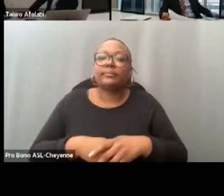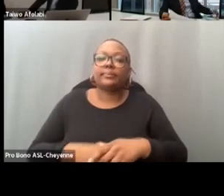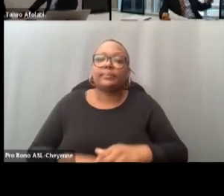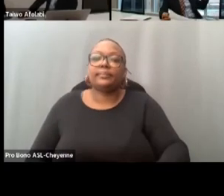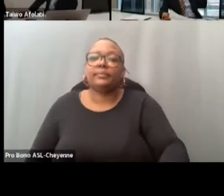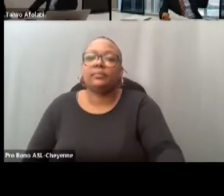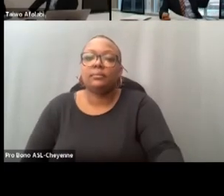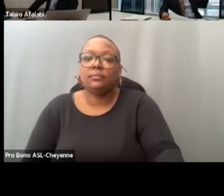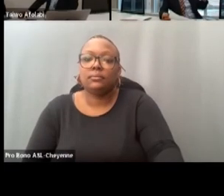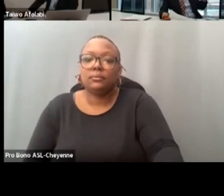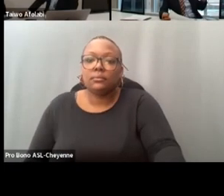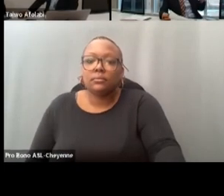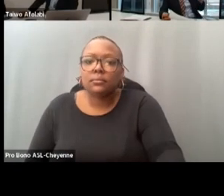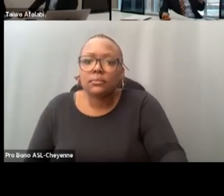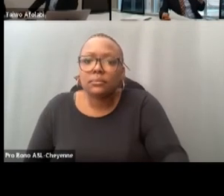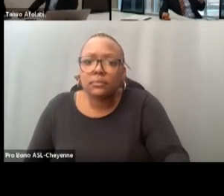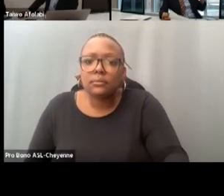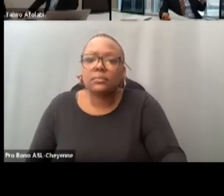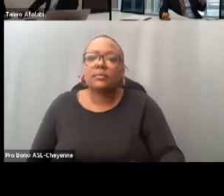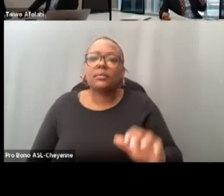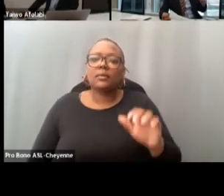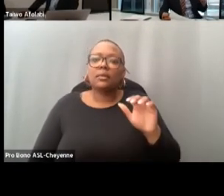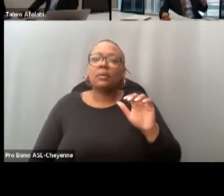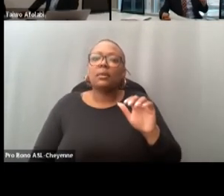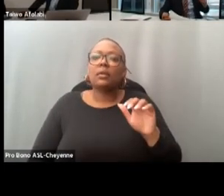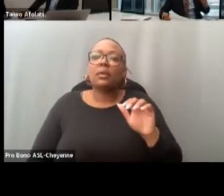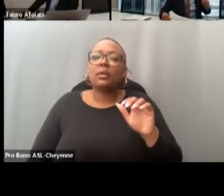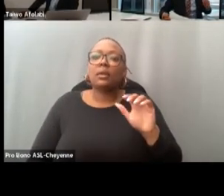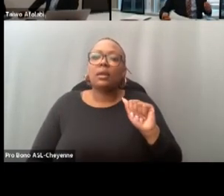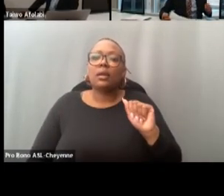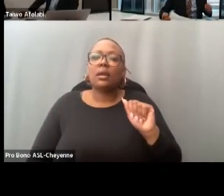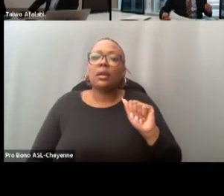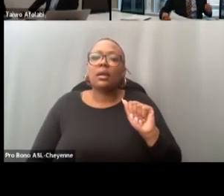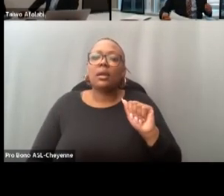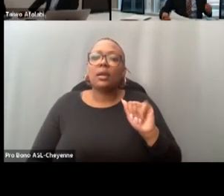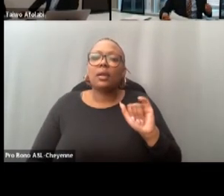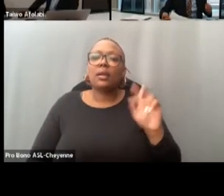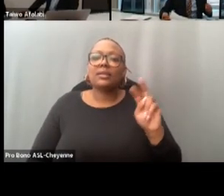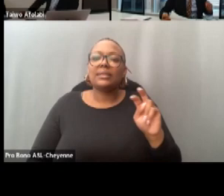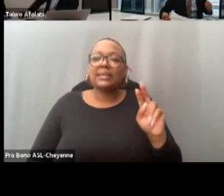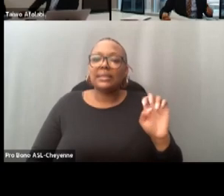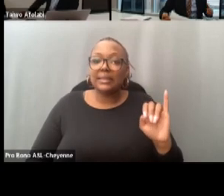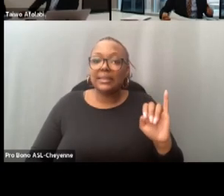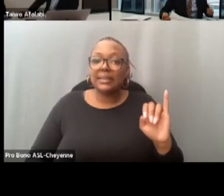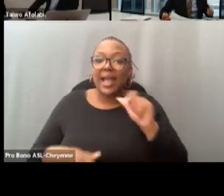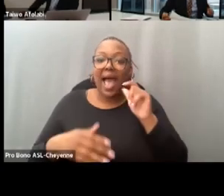about how we can bridge the gap, but I don't wanna abuse my prerogative